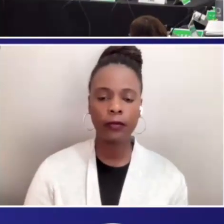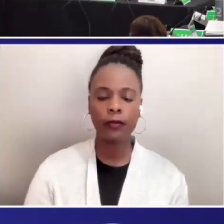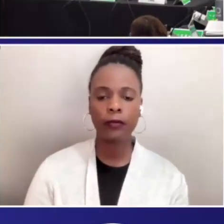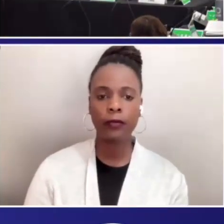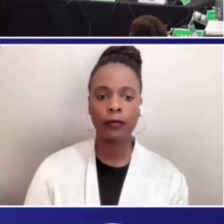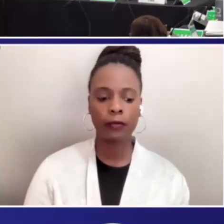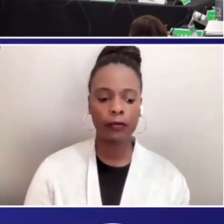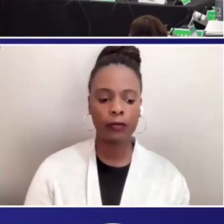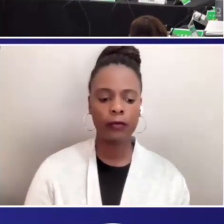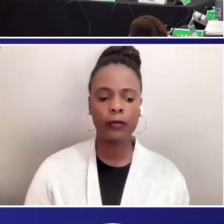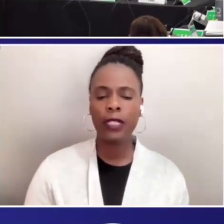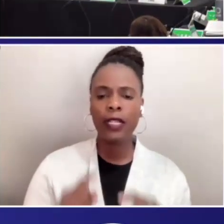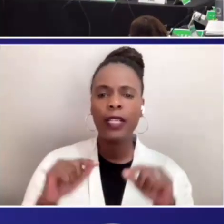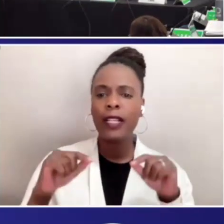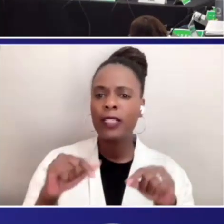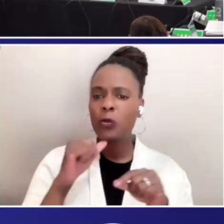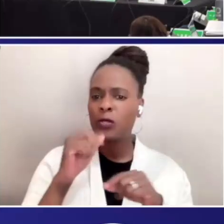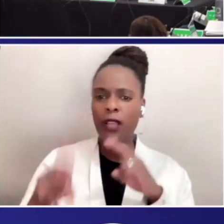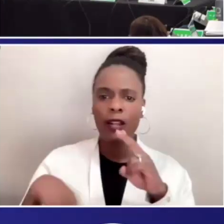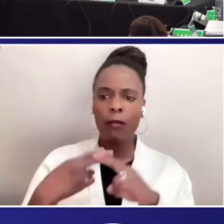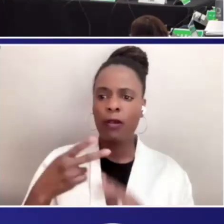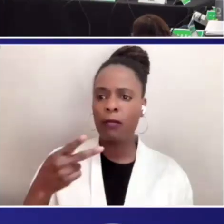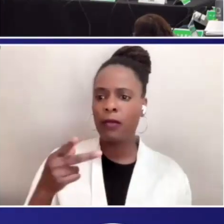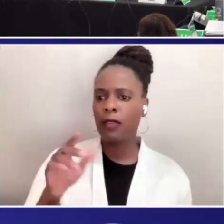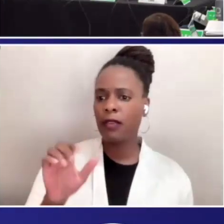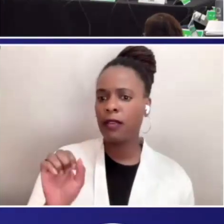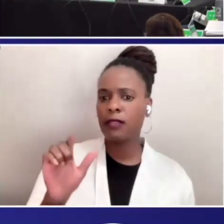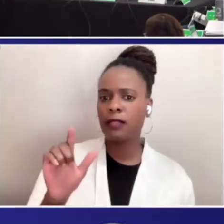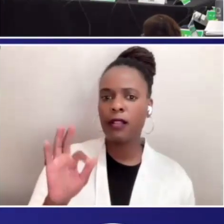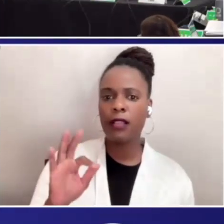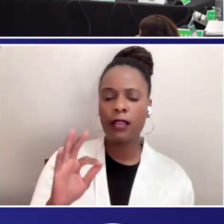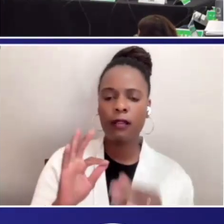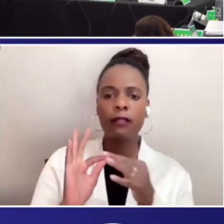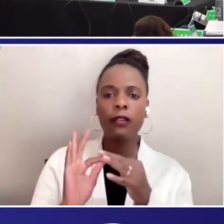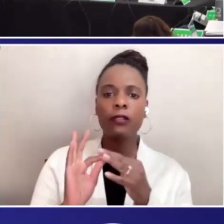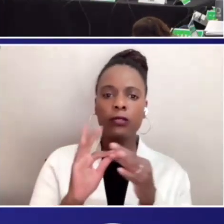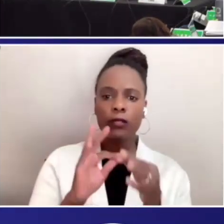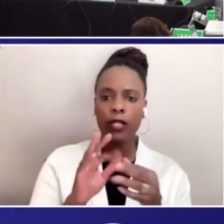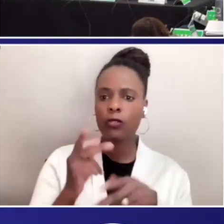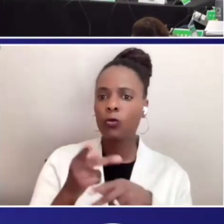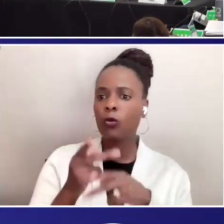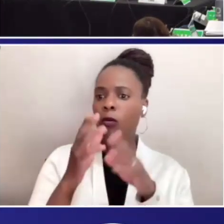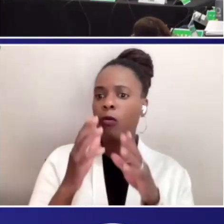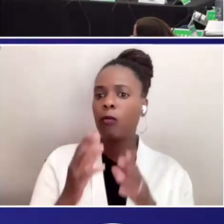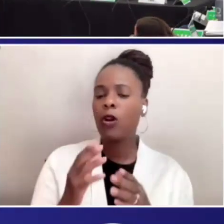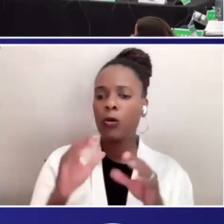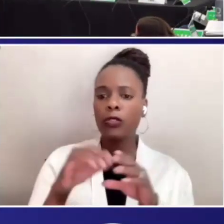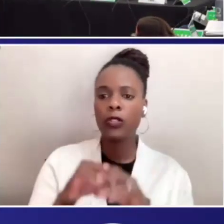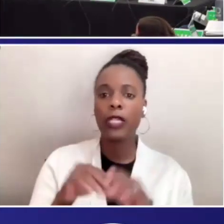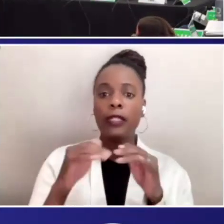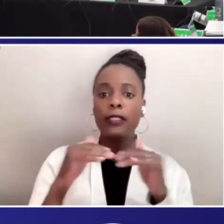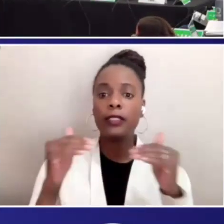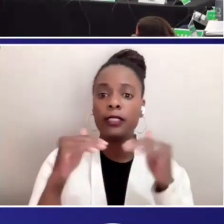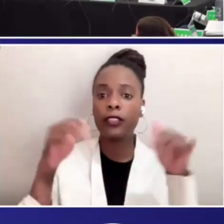but this was not about PSLF. This was, where borrowers are placed in the Tiered Standard. Oh, yes, I meant Tiered Standard. I'm